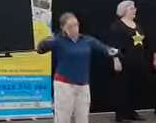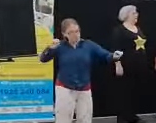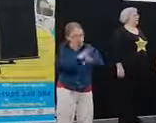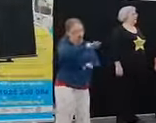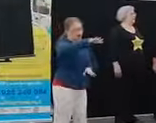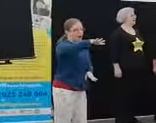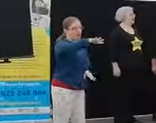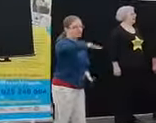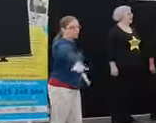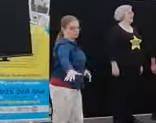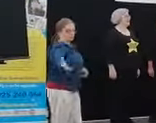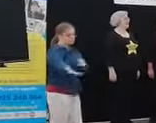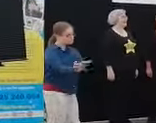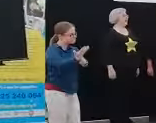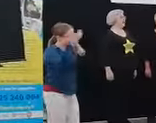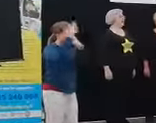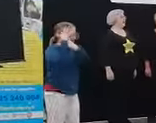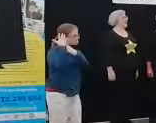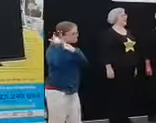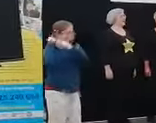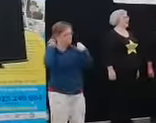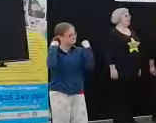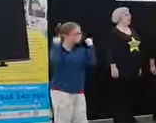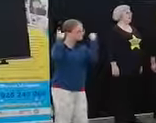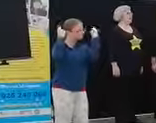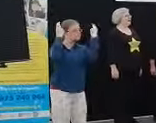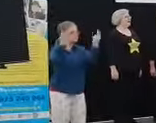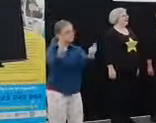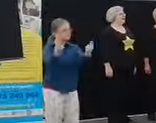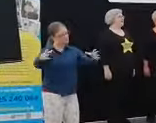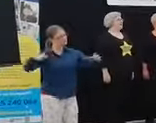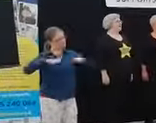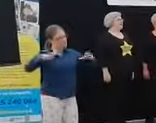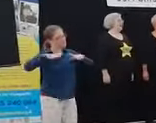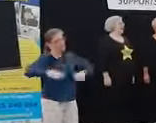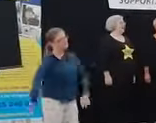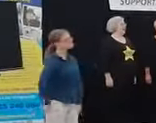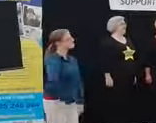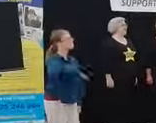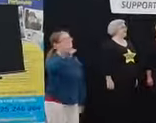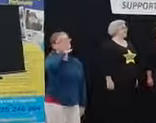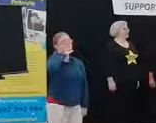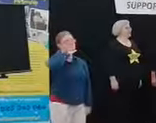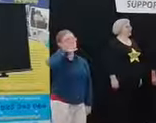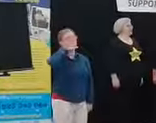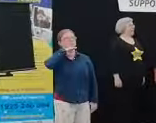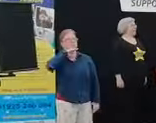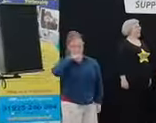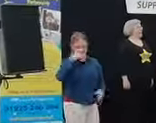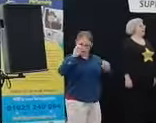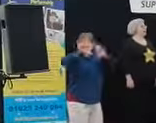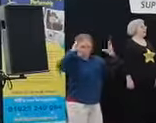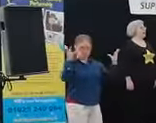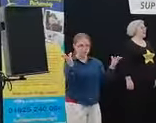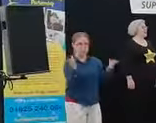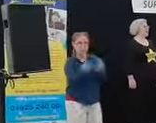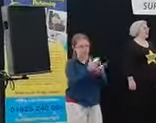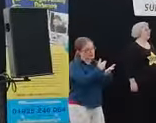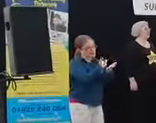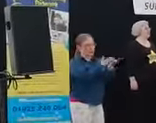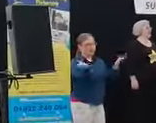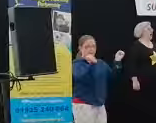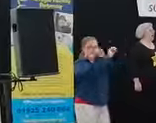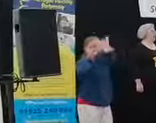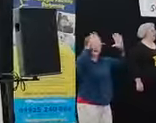You held me down, but I got up Get ready 'cause I had enough I see it all, I see it now